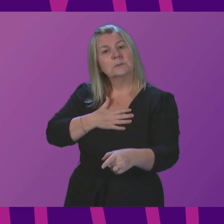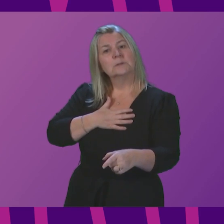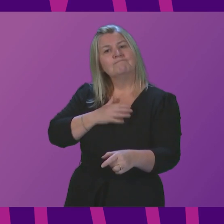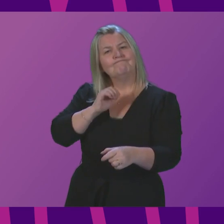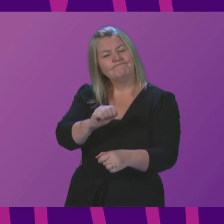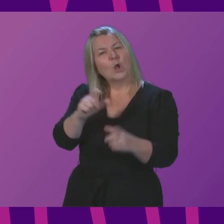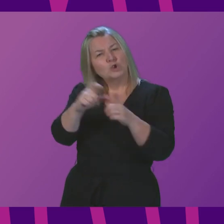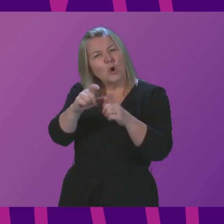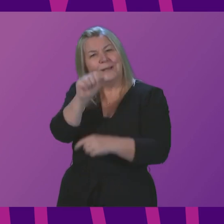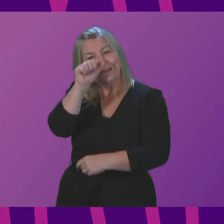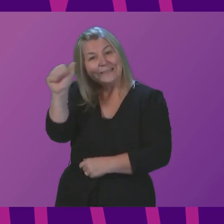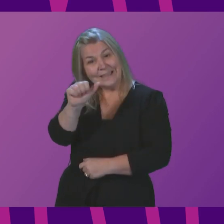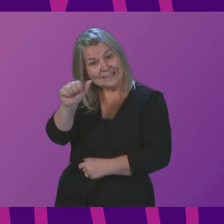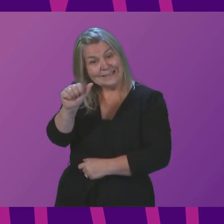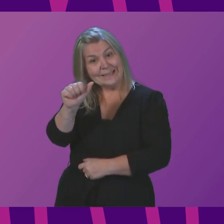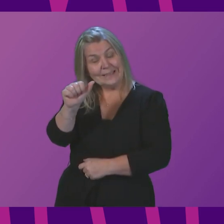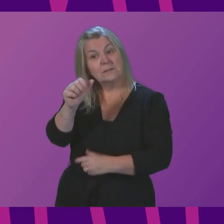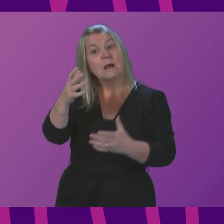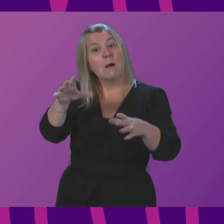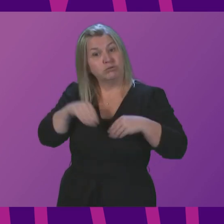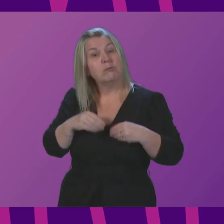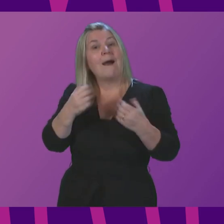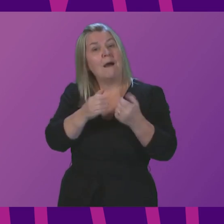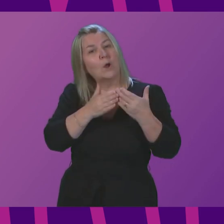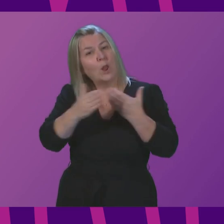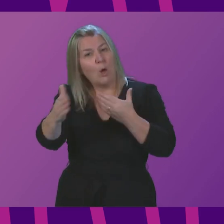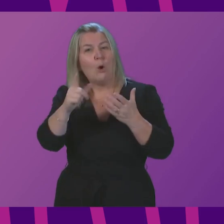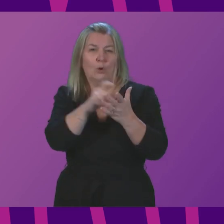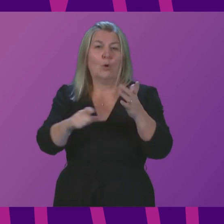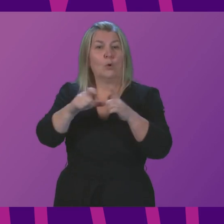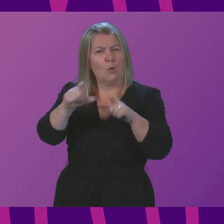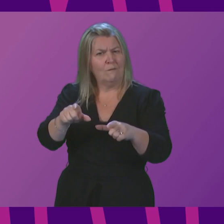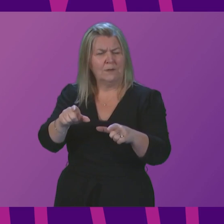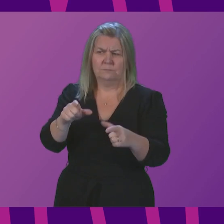daughter has now contracted long Covid. She is struggling to access treatment for the